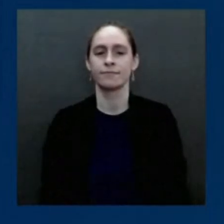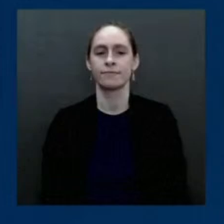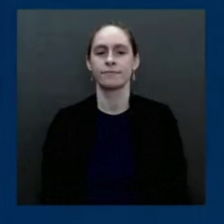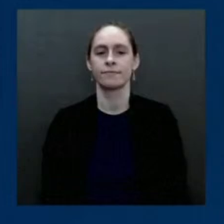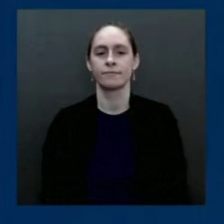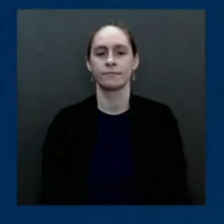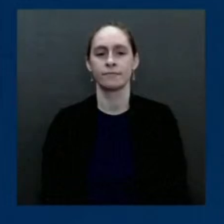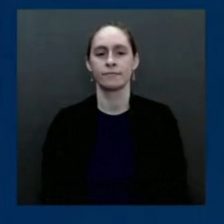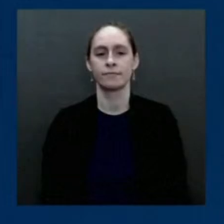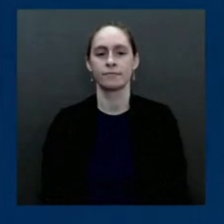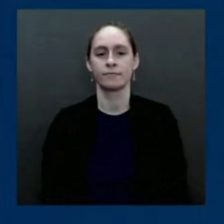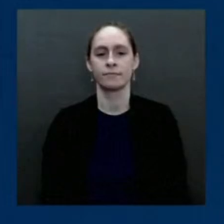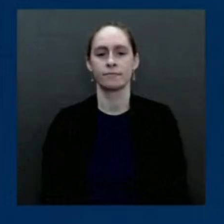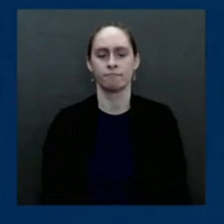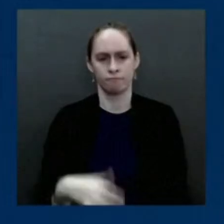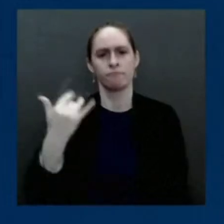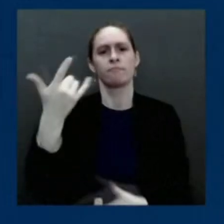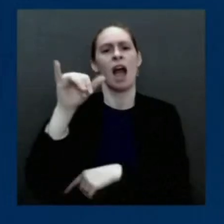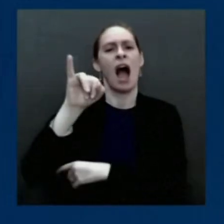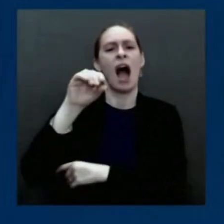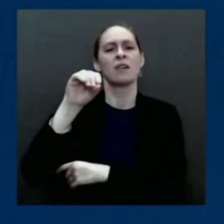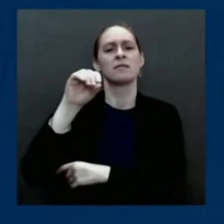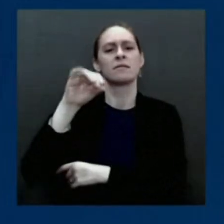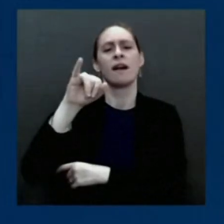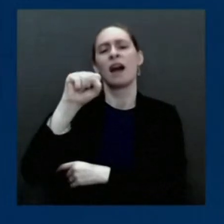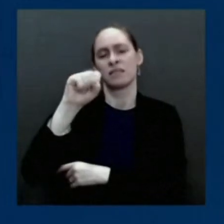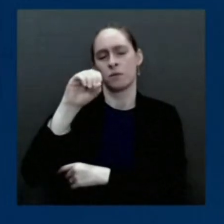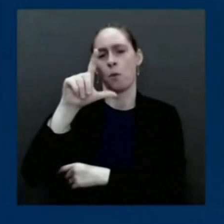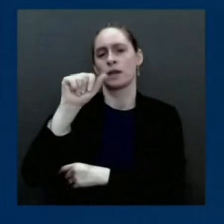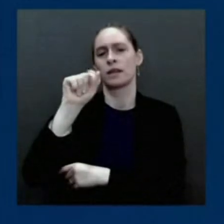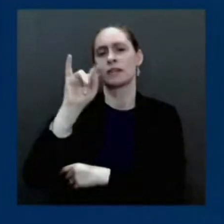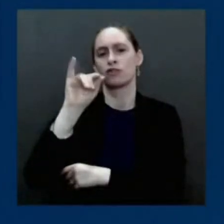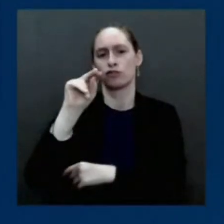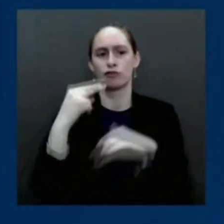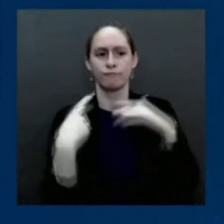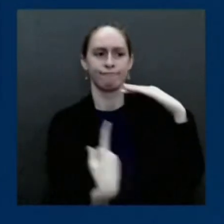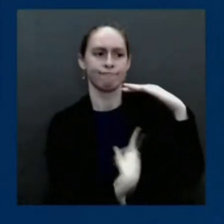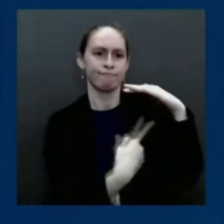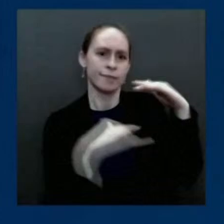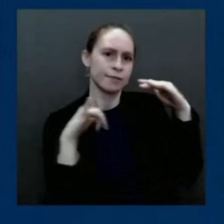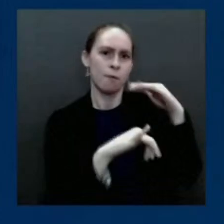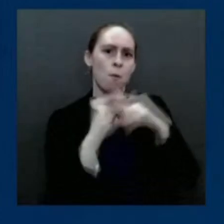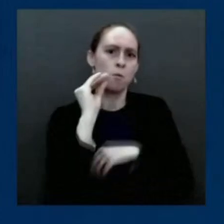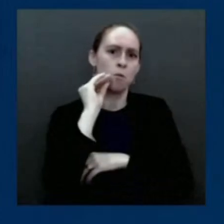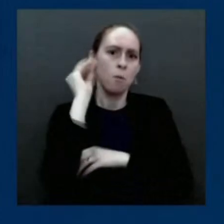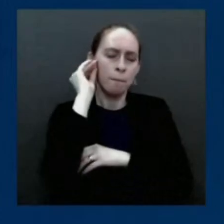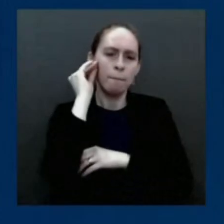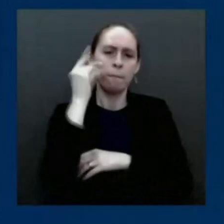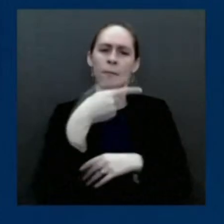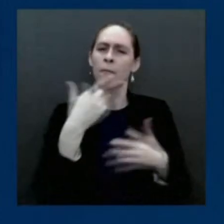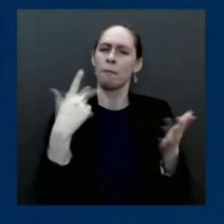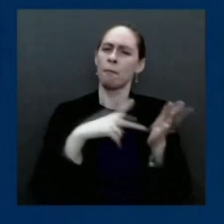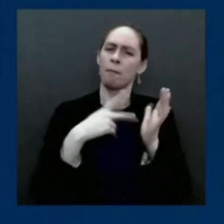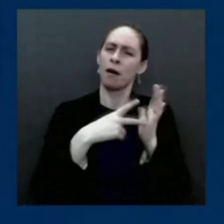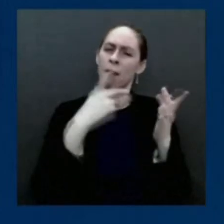FIRST ISOLATION REFERS TO WHAT YOU DO WHEN YOU HAVE COVID-19 ST LELY DIAGNOSED BY A